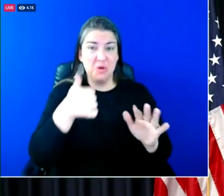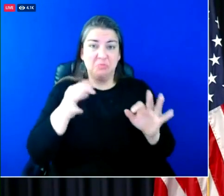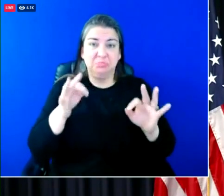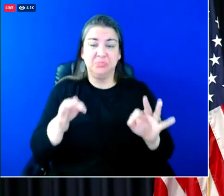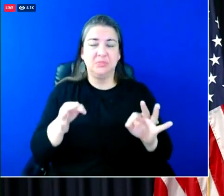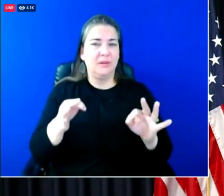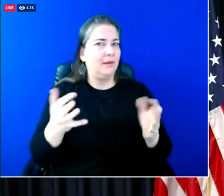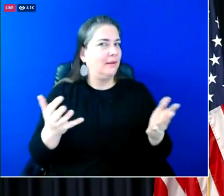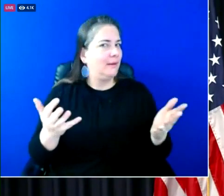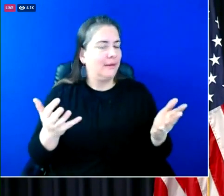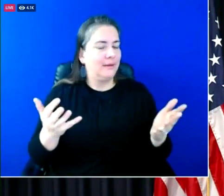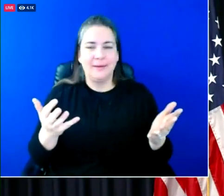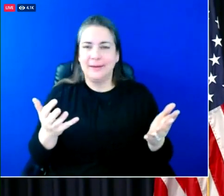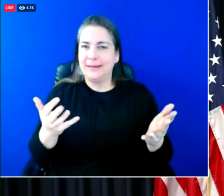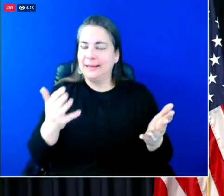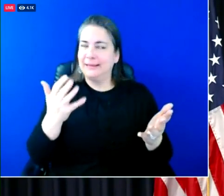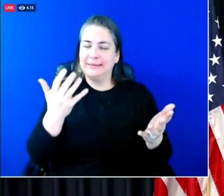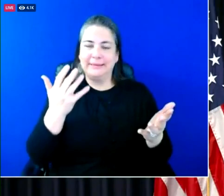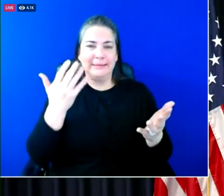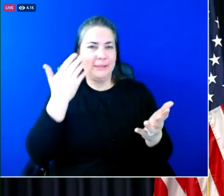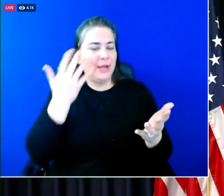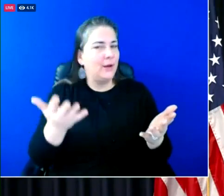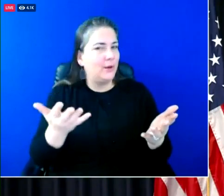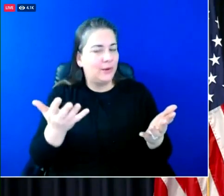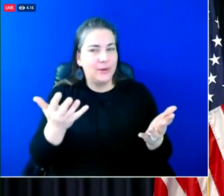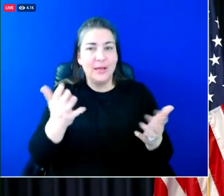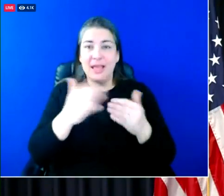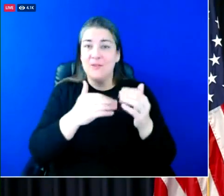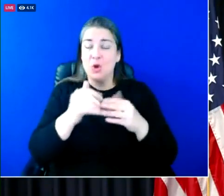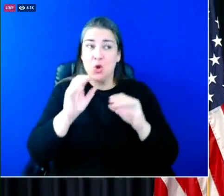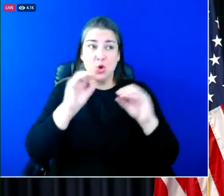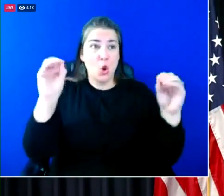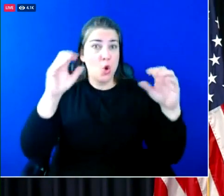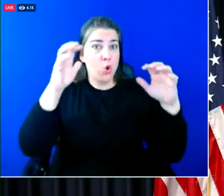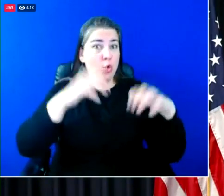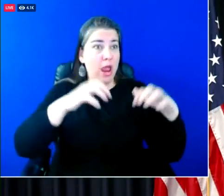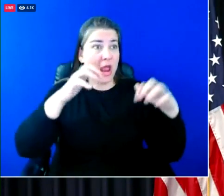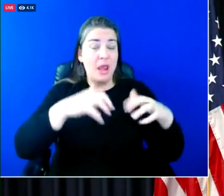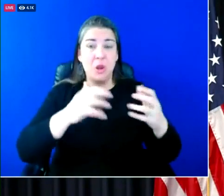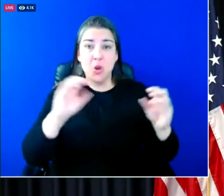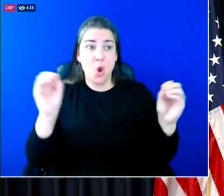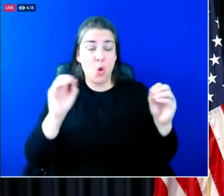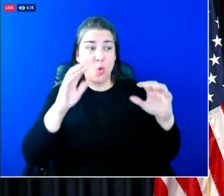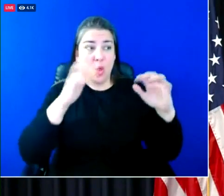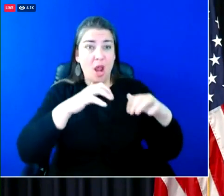falling. The continuous below freezing temperatures will make road conditions hazardous.